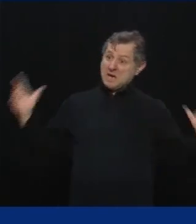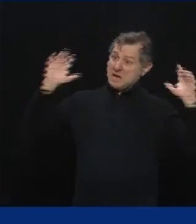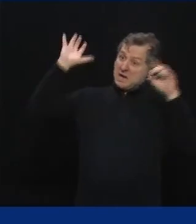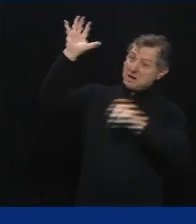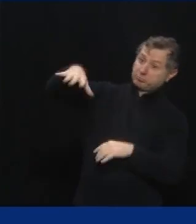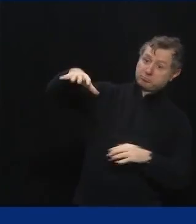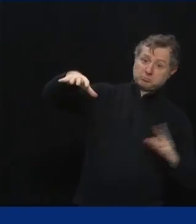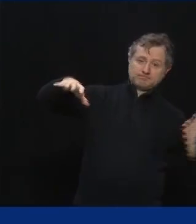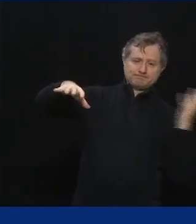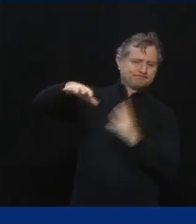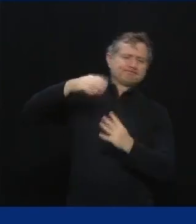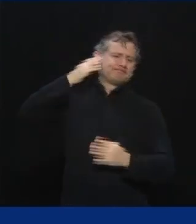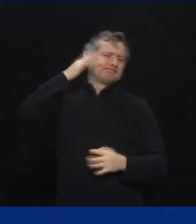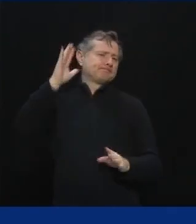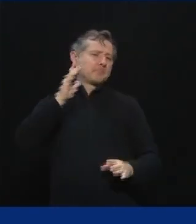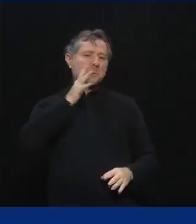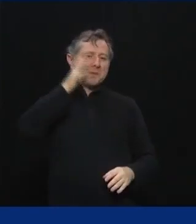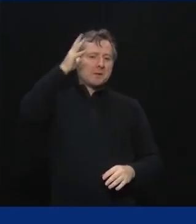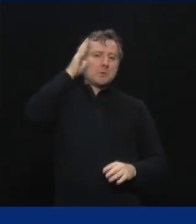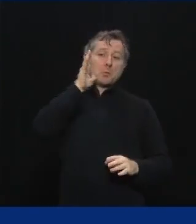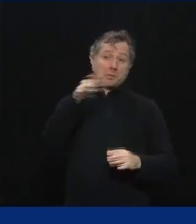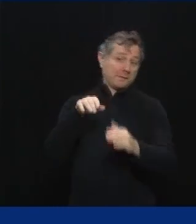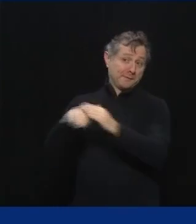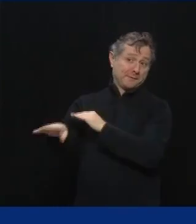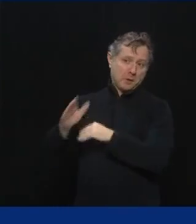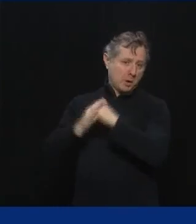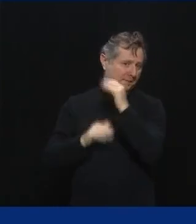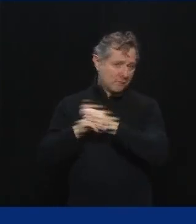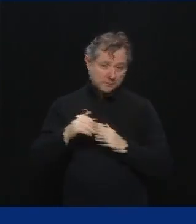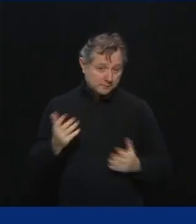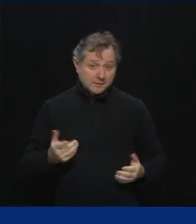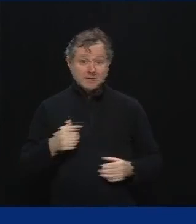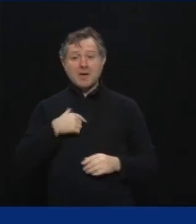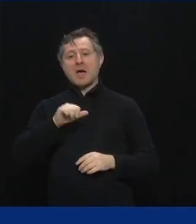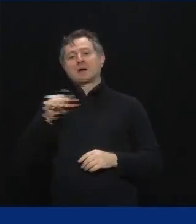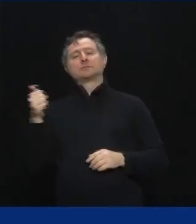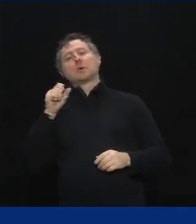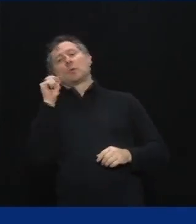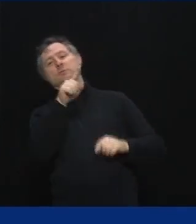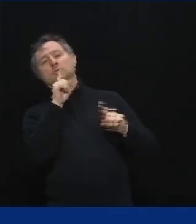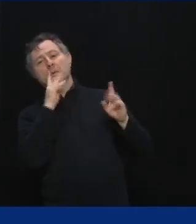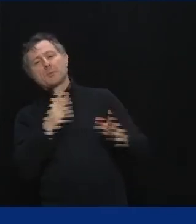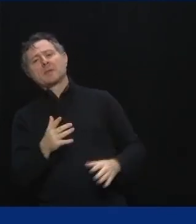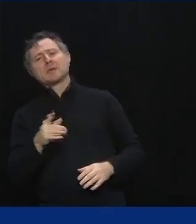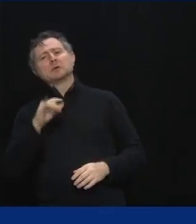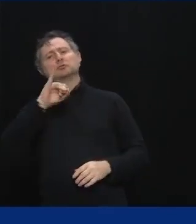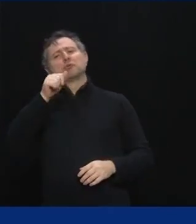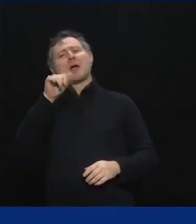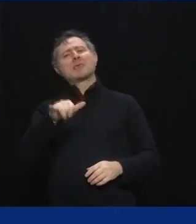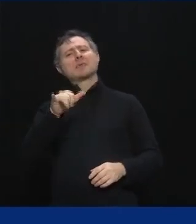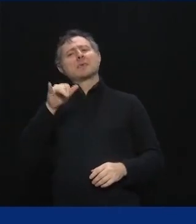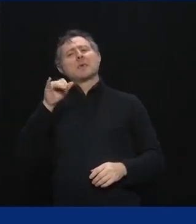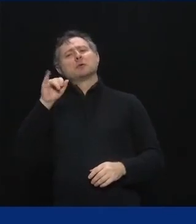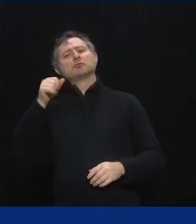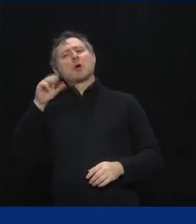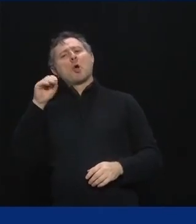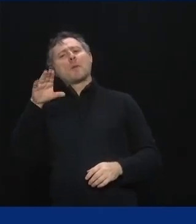IN THE SCHOOLS, AND THEN WE'LL SEE IF MASS VAX SITES ARE THE PLACE PEOPLE ARE GOING TO FEEL MORE COMFORTABLE TAKING THEIR 5